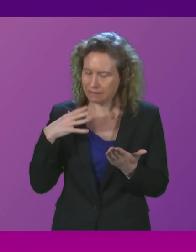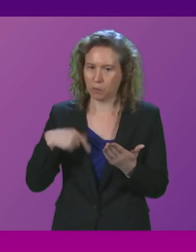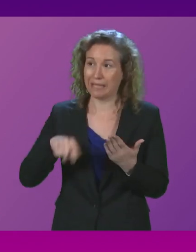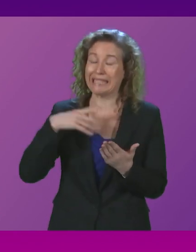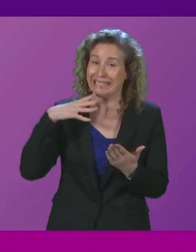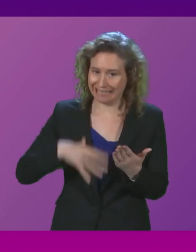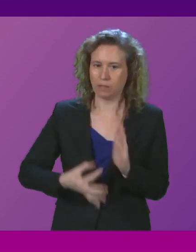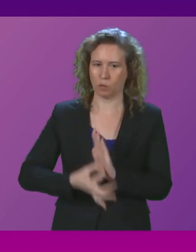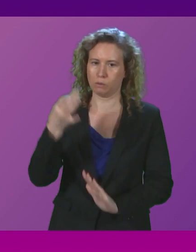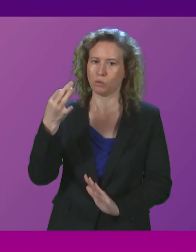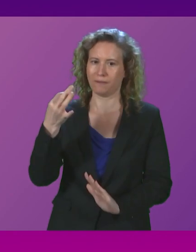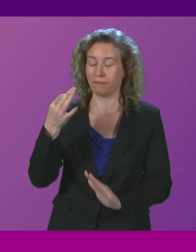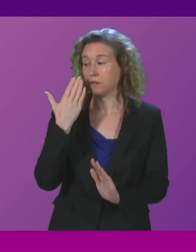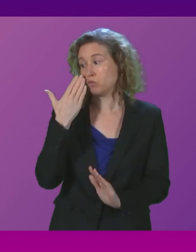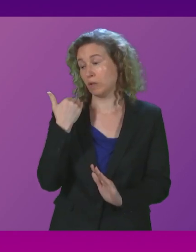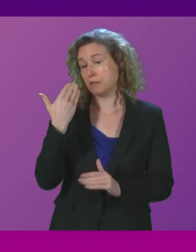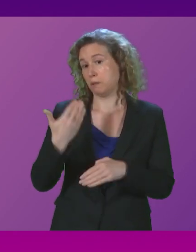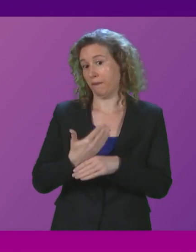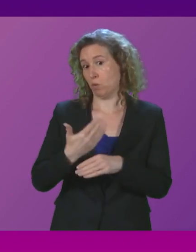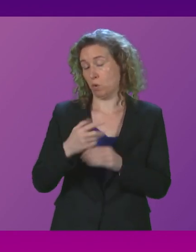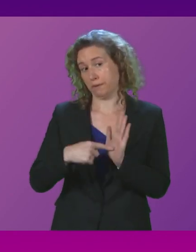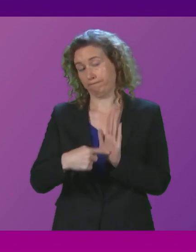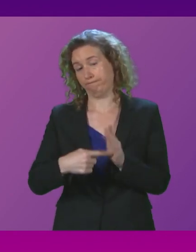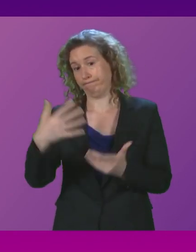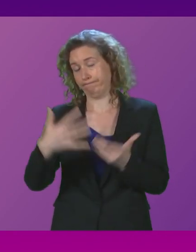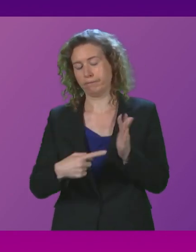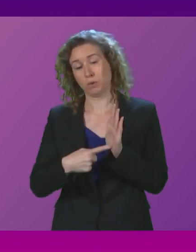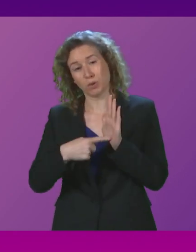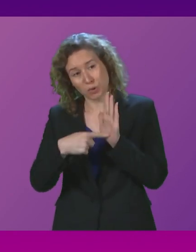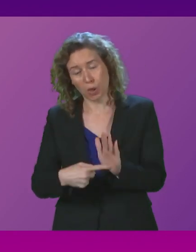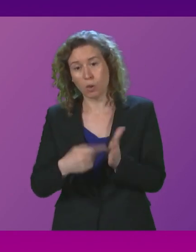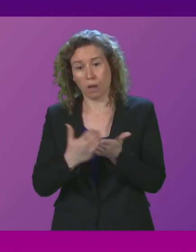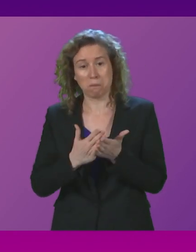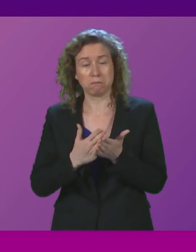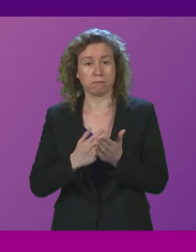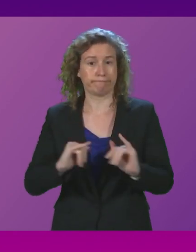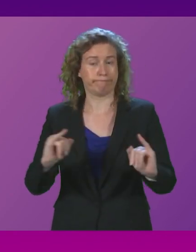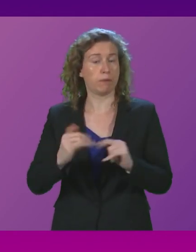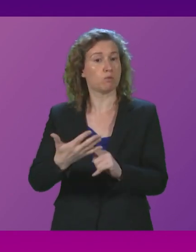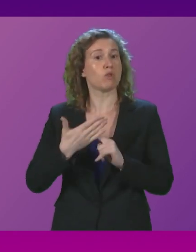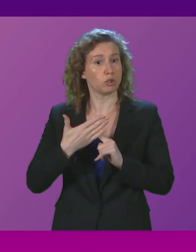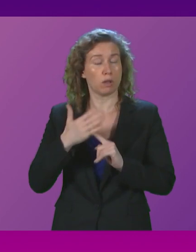Of course, the most recent performance reflects the very significant pressure across health